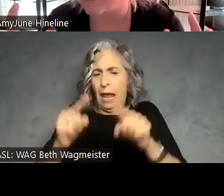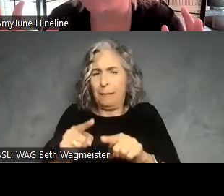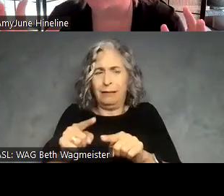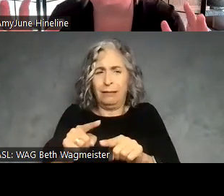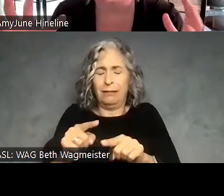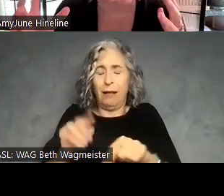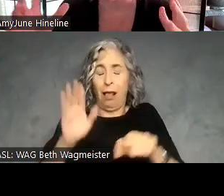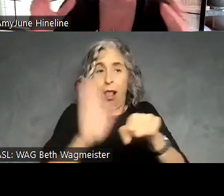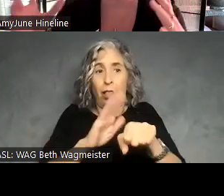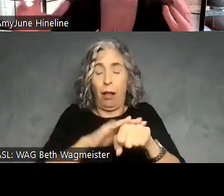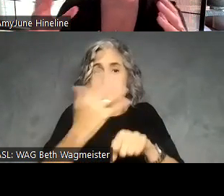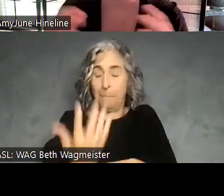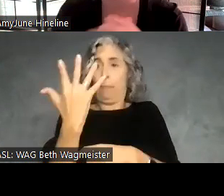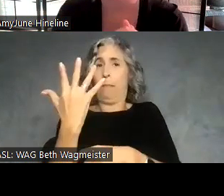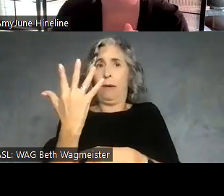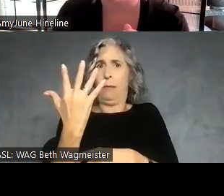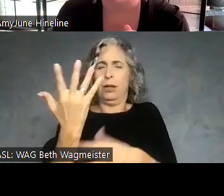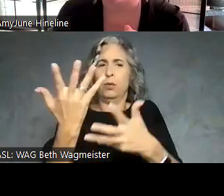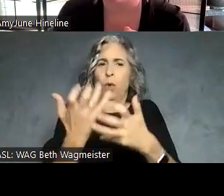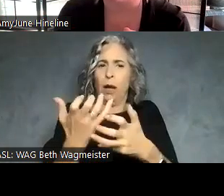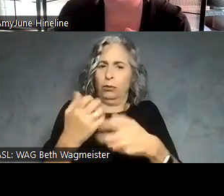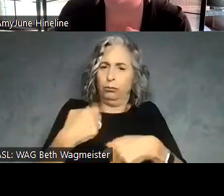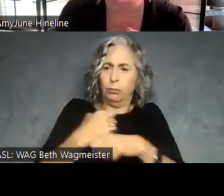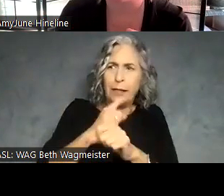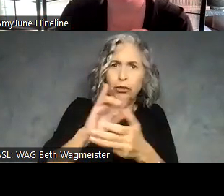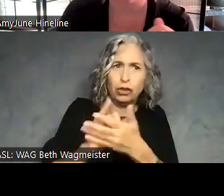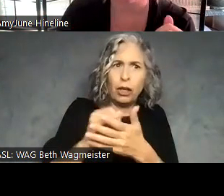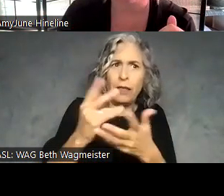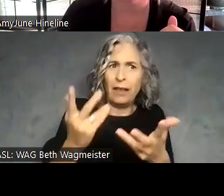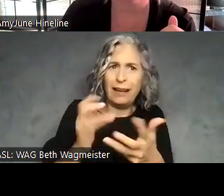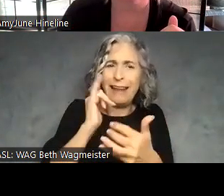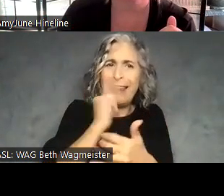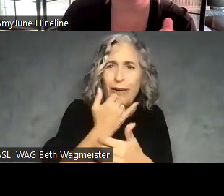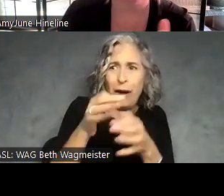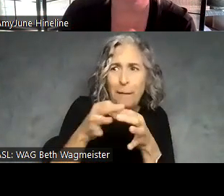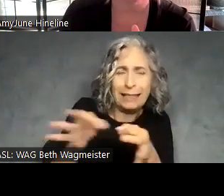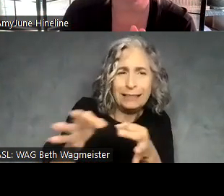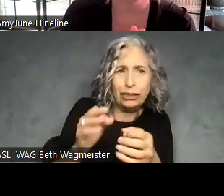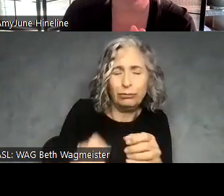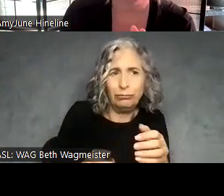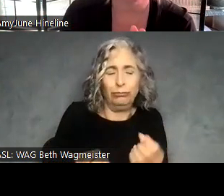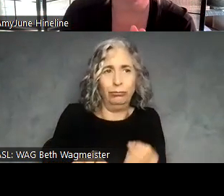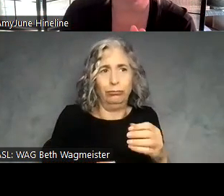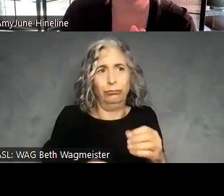More simply, this means that the status messages must be clearly labeled as such in the website's